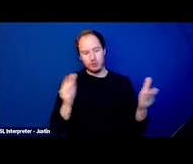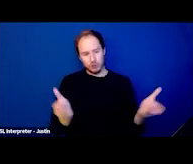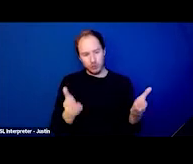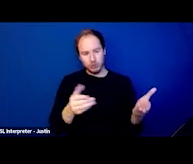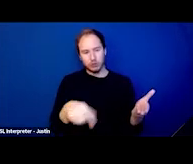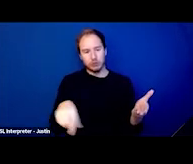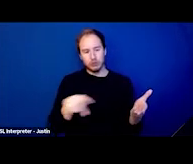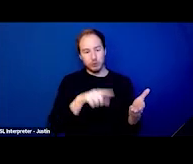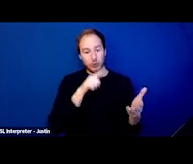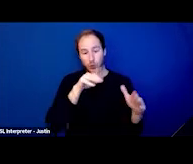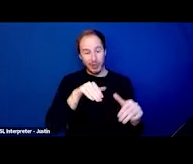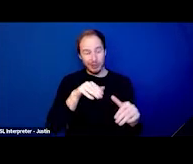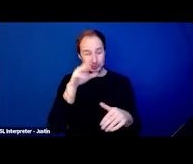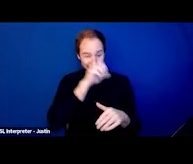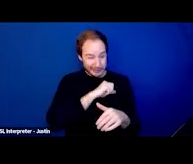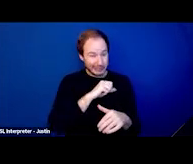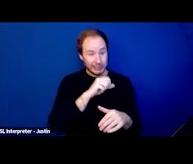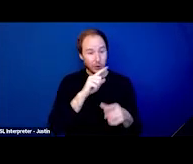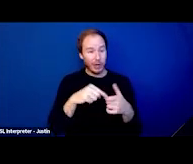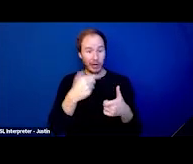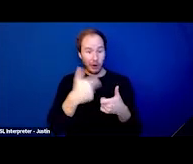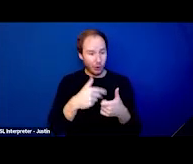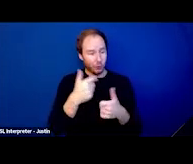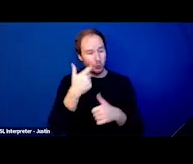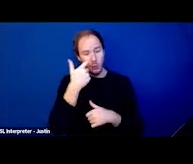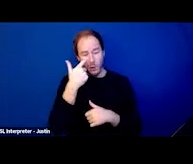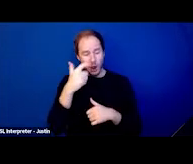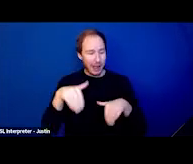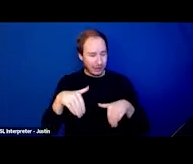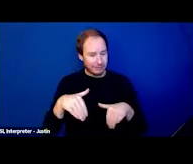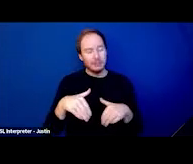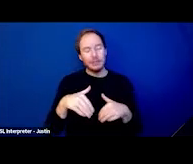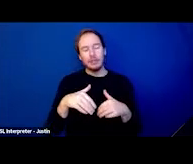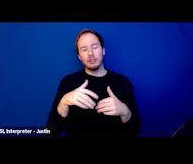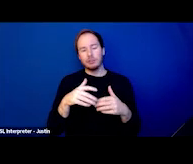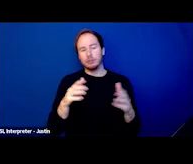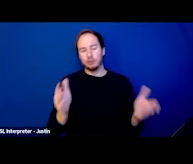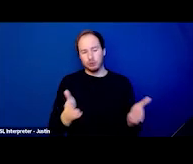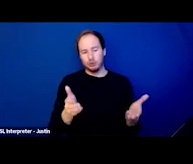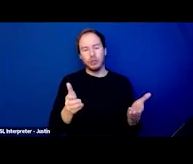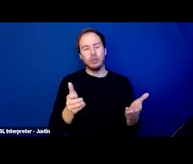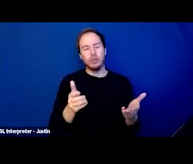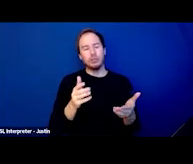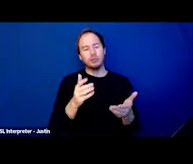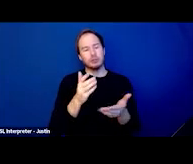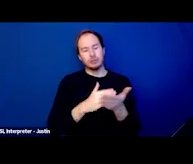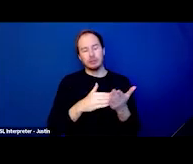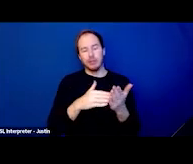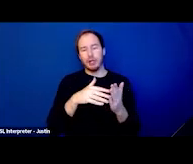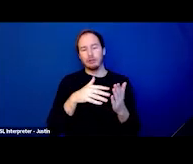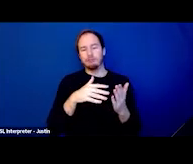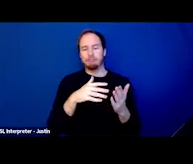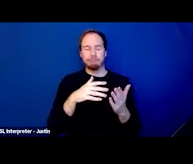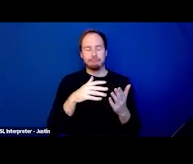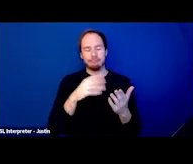to attend them live to watch the recordings that are available on the site, but just in terms of sending some context and reminders for today.